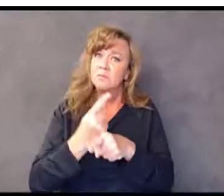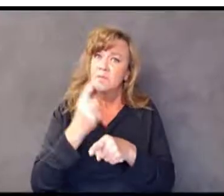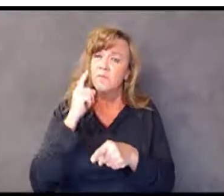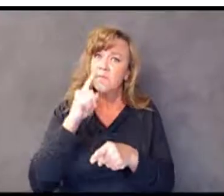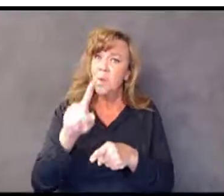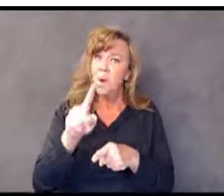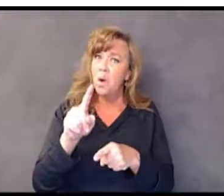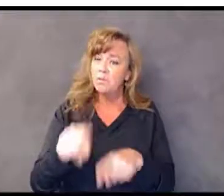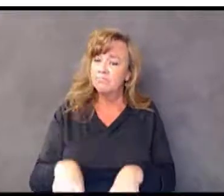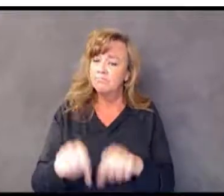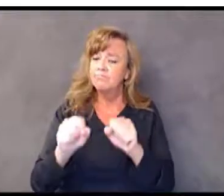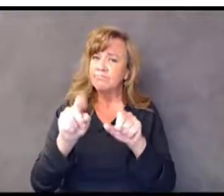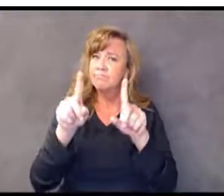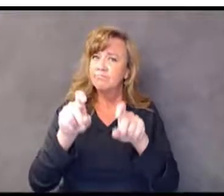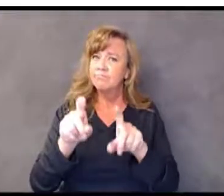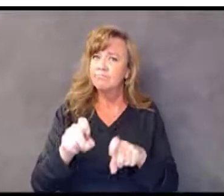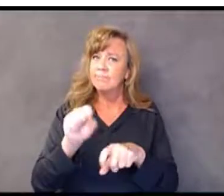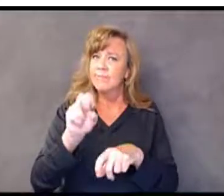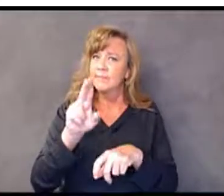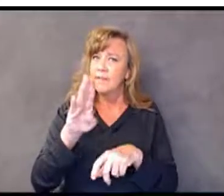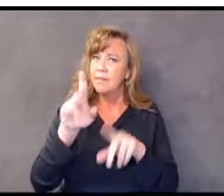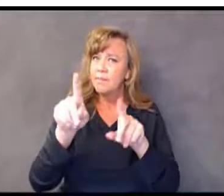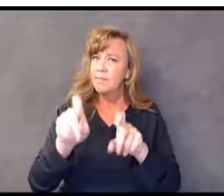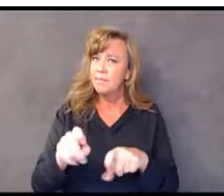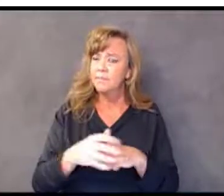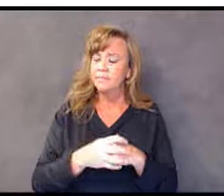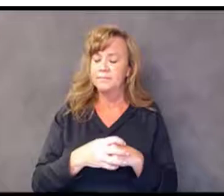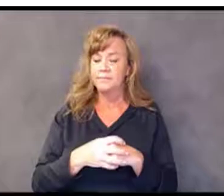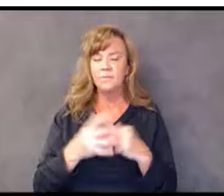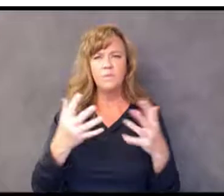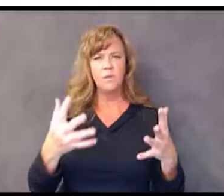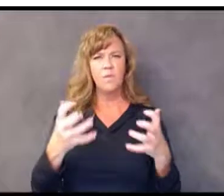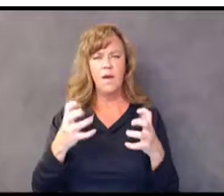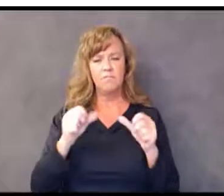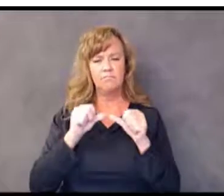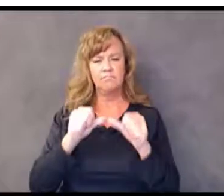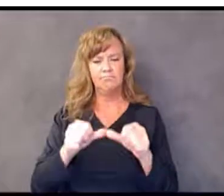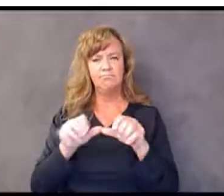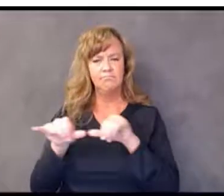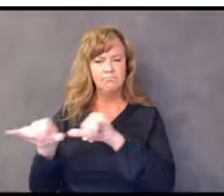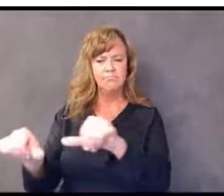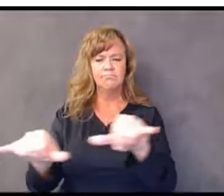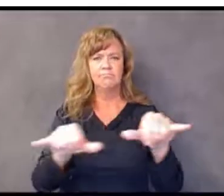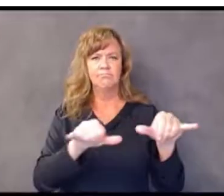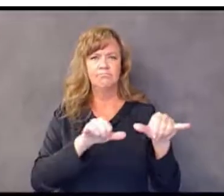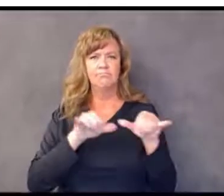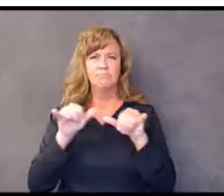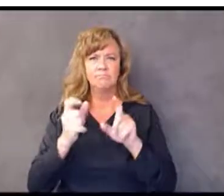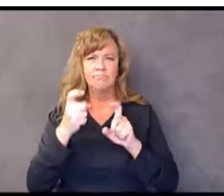In order to maintain a standardized administration of the IRI ,it is important that the integrity